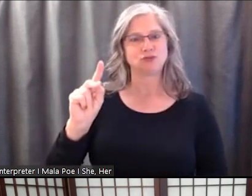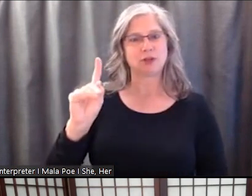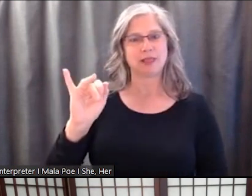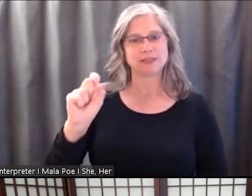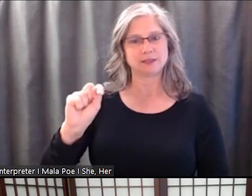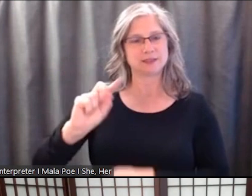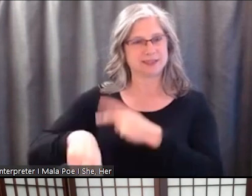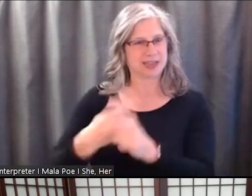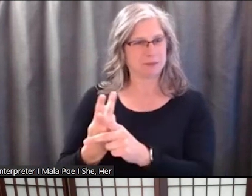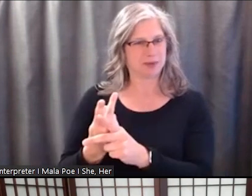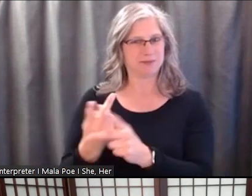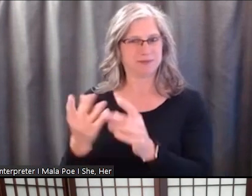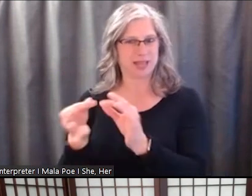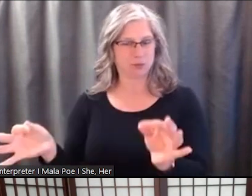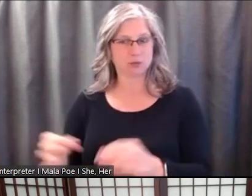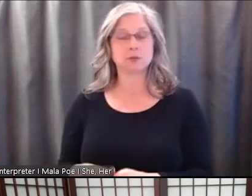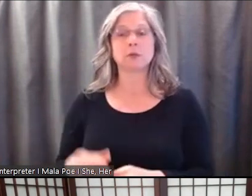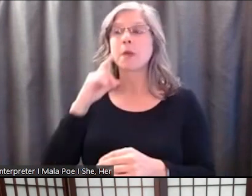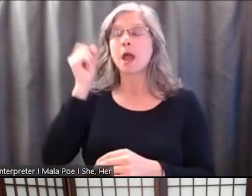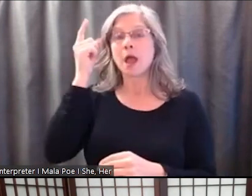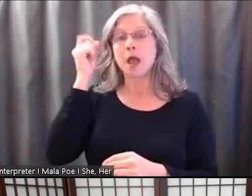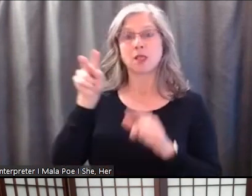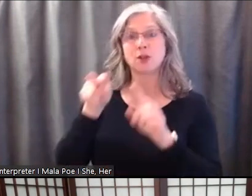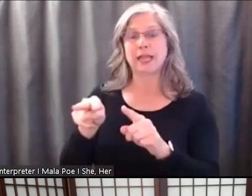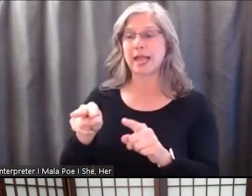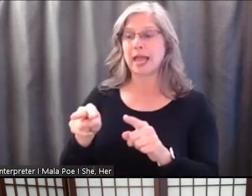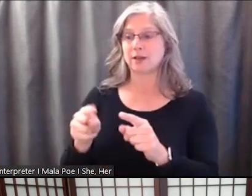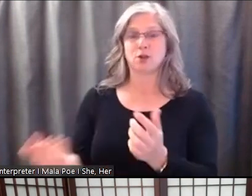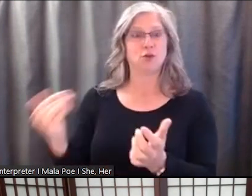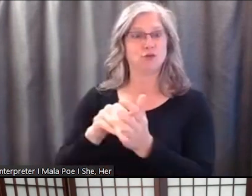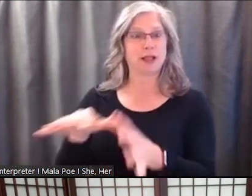Yet I believe that framing them through a reclamation orientation can provide a counterbalance of sorts.